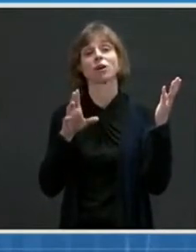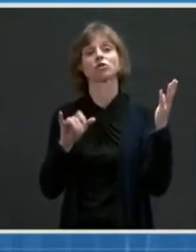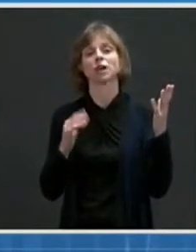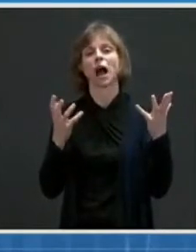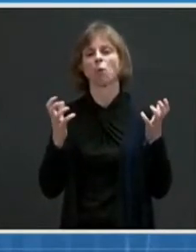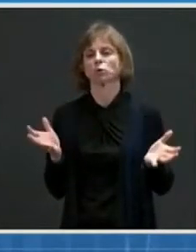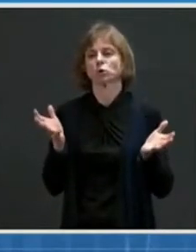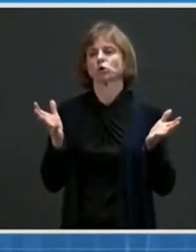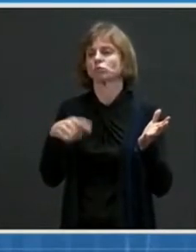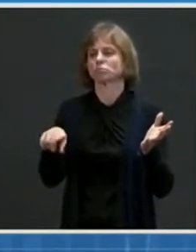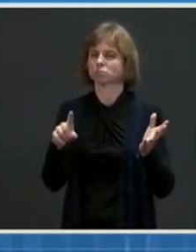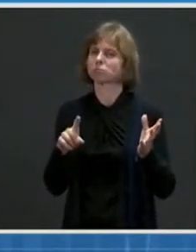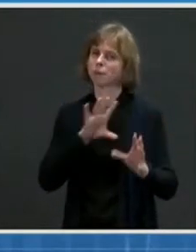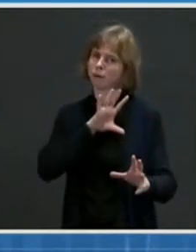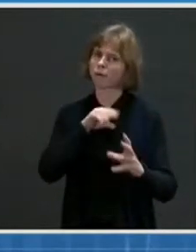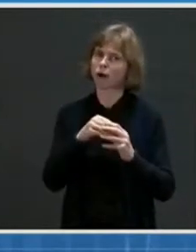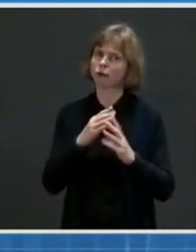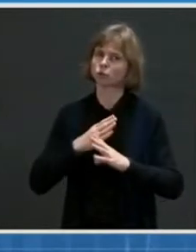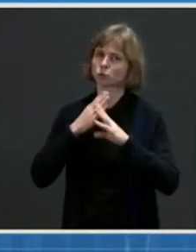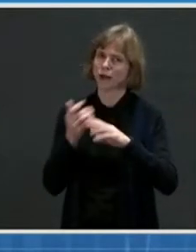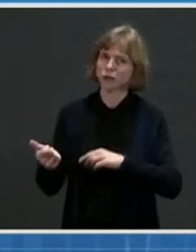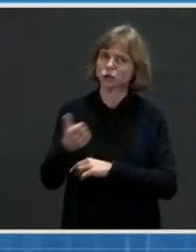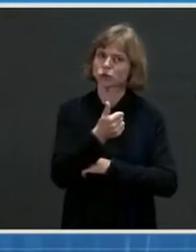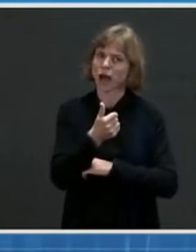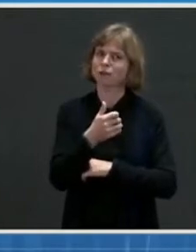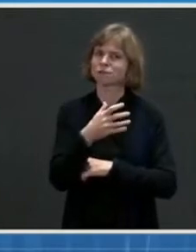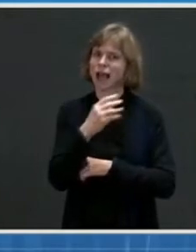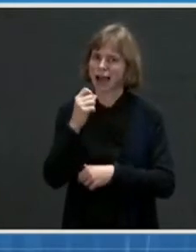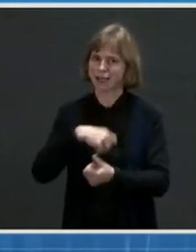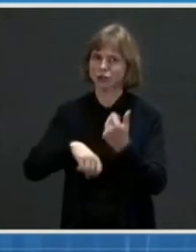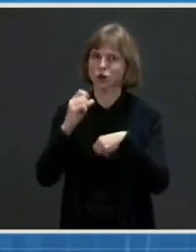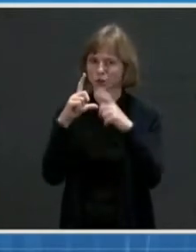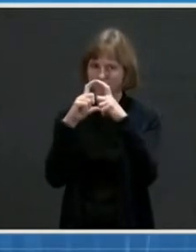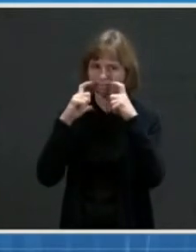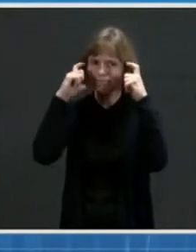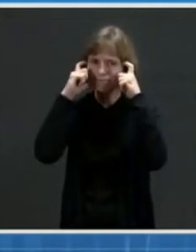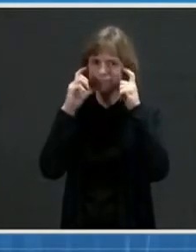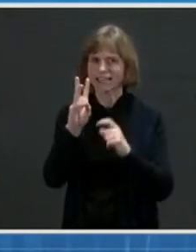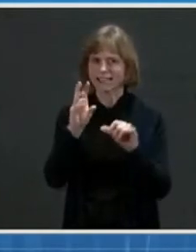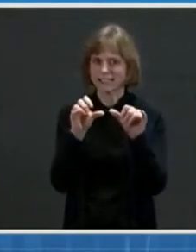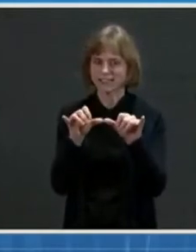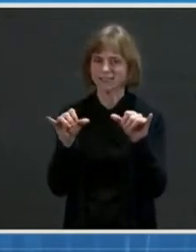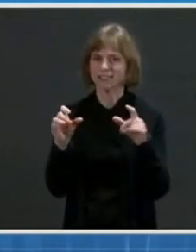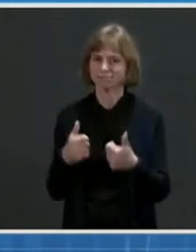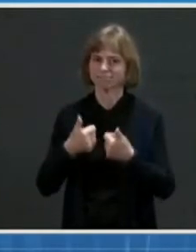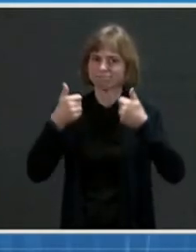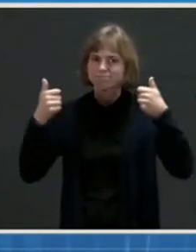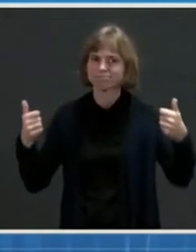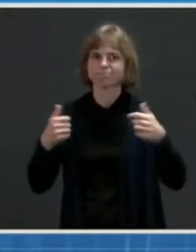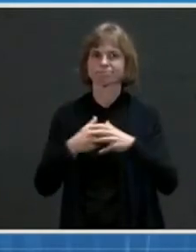BEFORE I TURN TO DR. FAUCI, I WANT TO REITERATE TO EVERYONE TO DO YOUR PART TO PROTECT